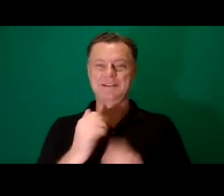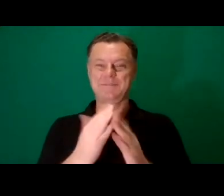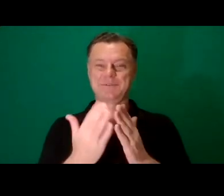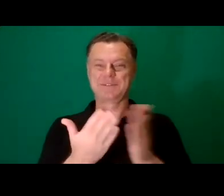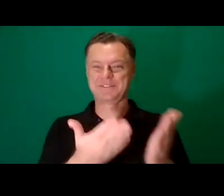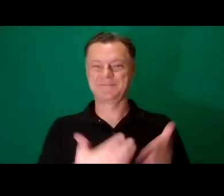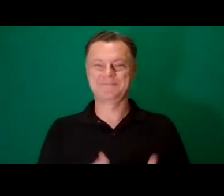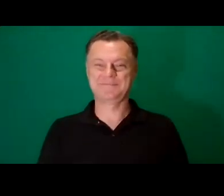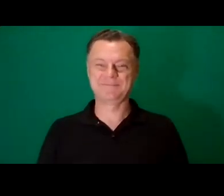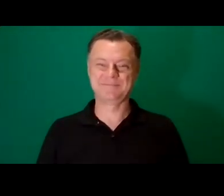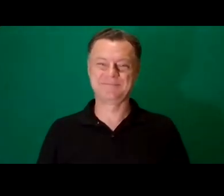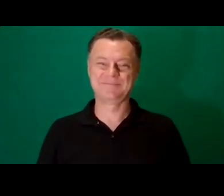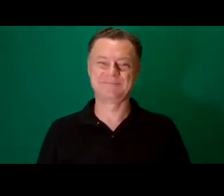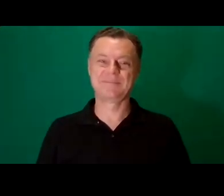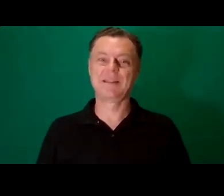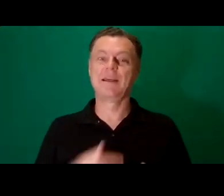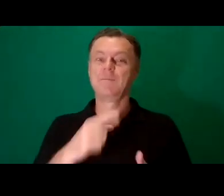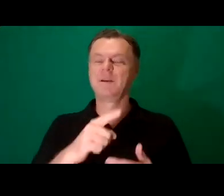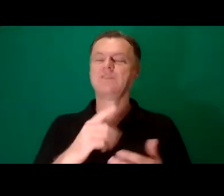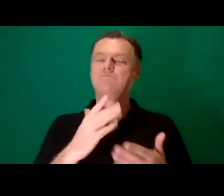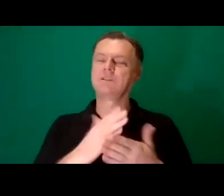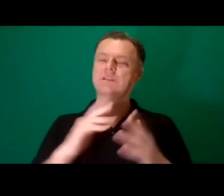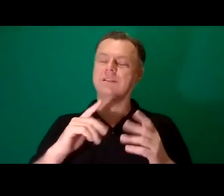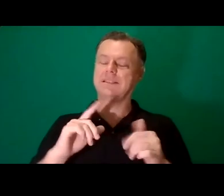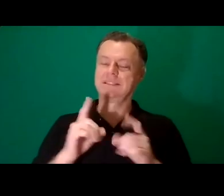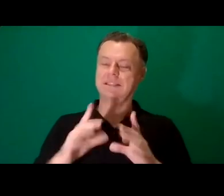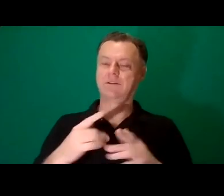But it was just a photography project in the beginning